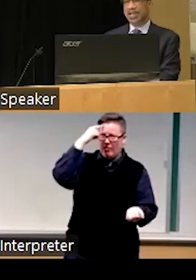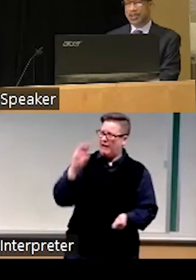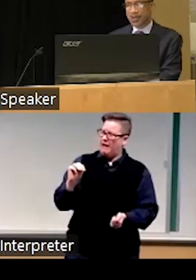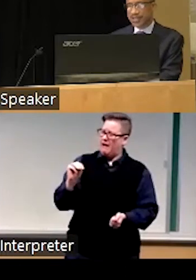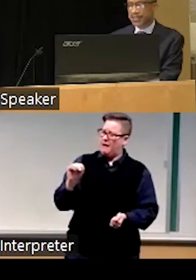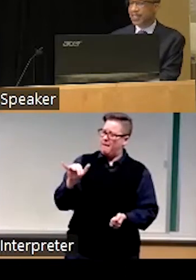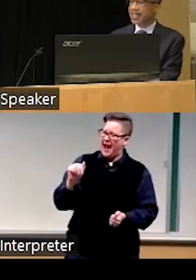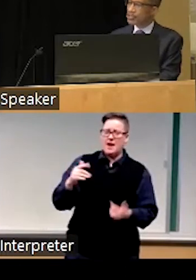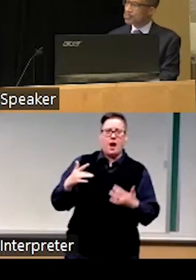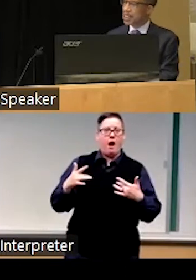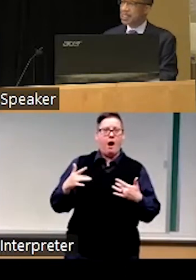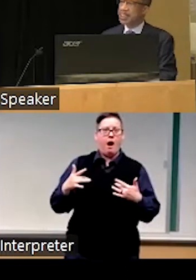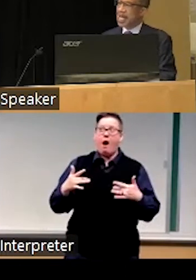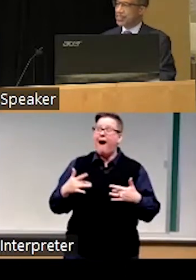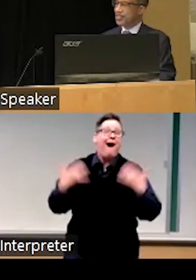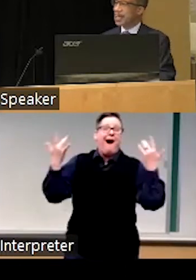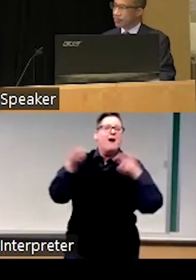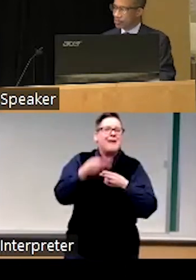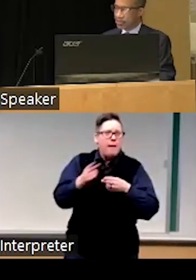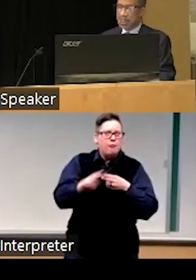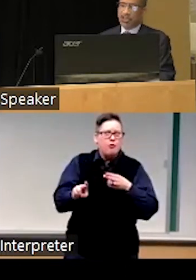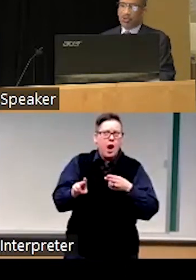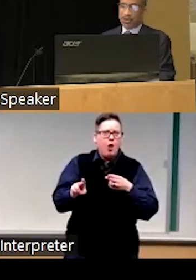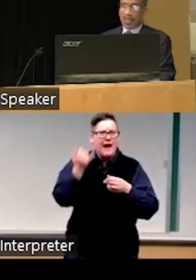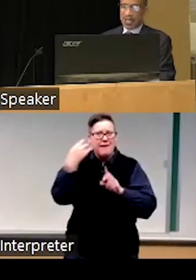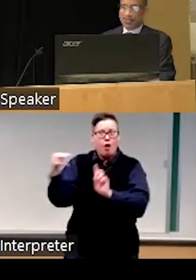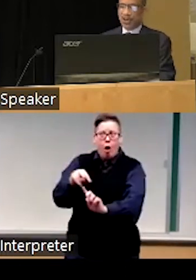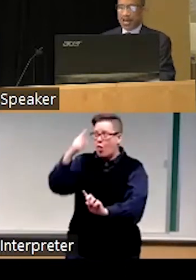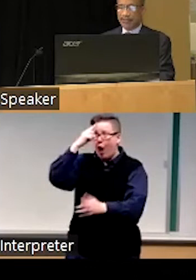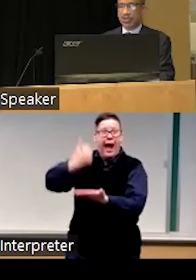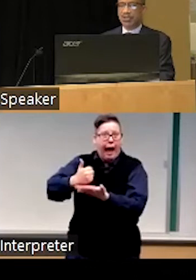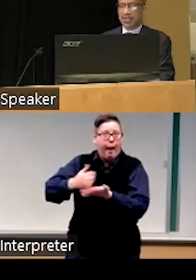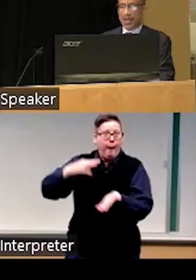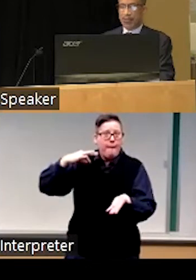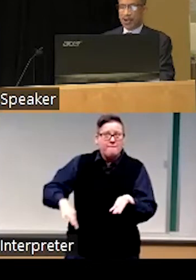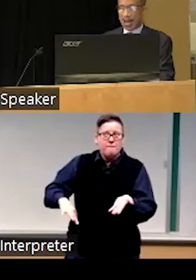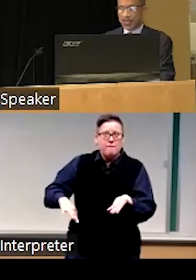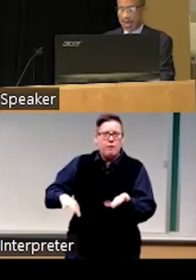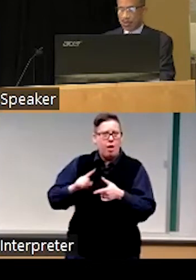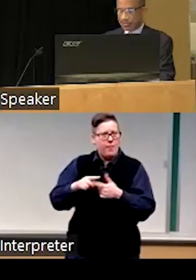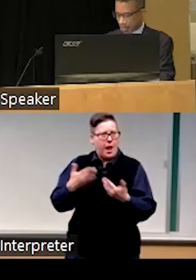experiences like that could be actually helpful or sought after that perhaps that would have